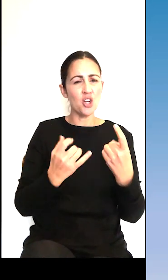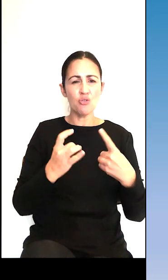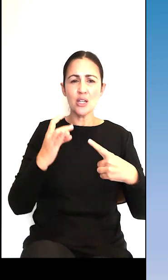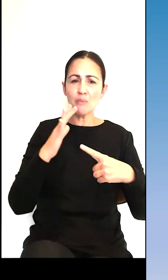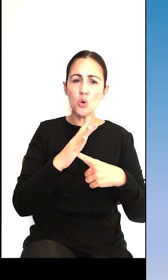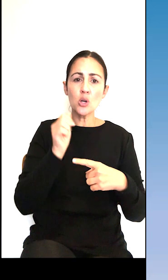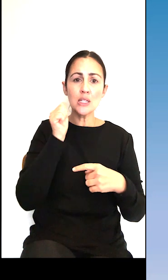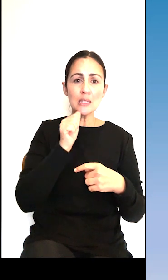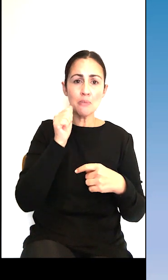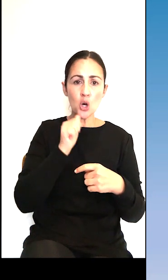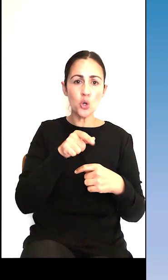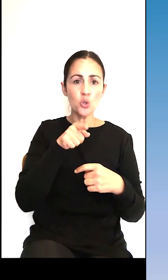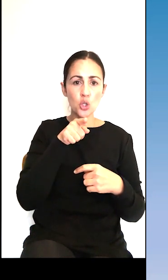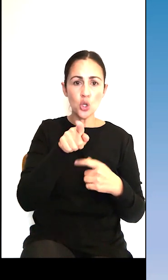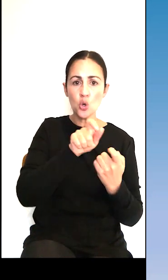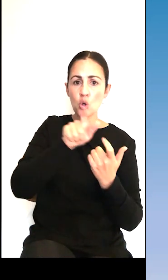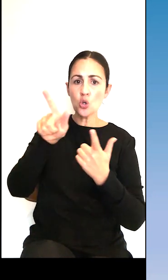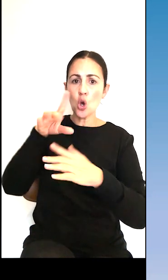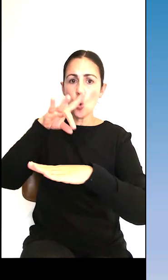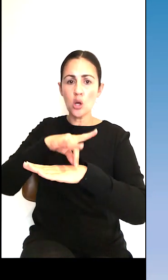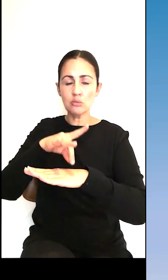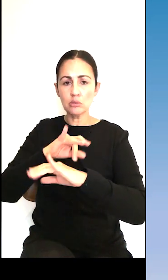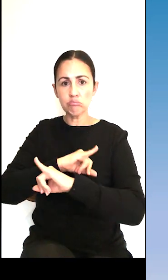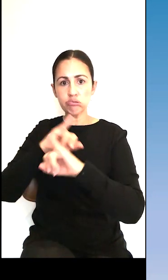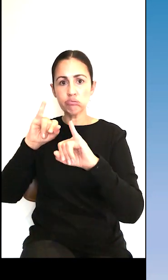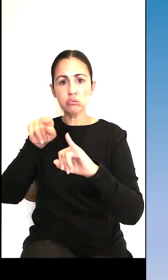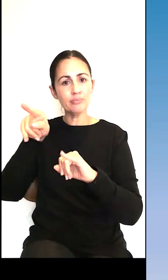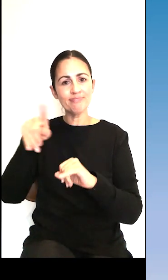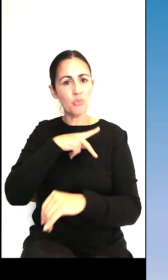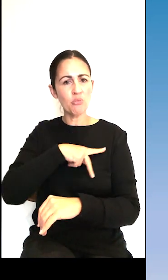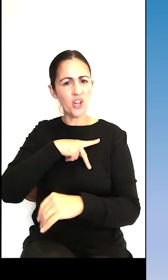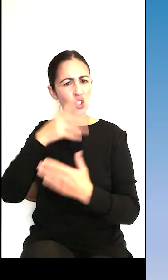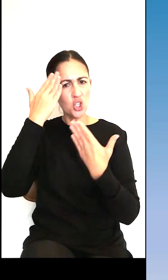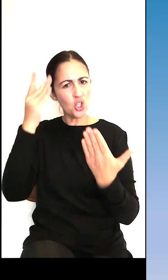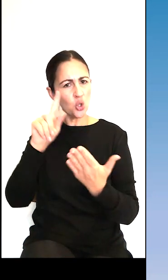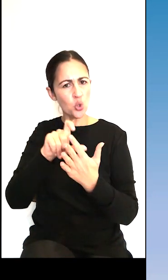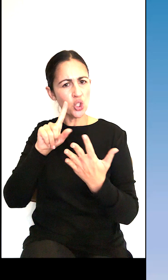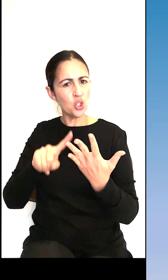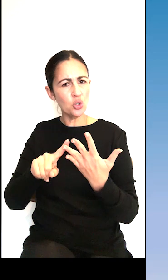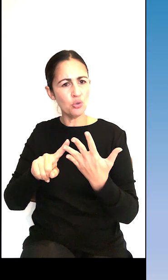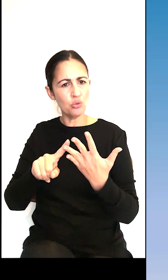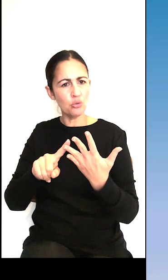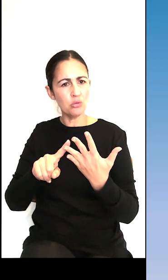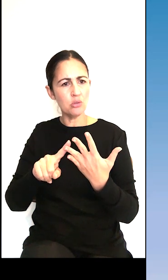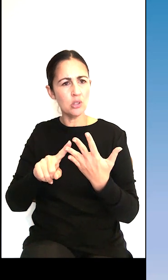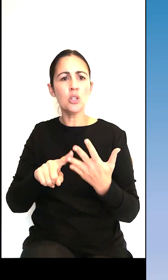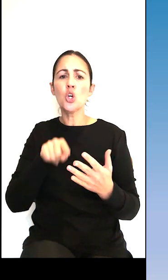you've spent all that time completing them, because they may have to be referred to very quickly when making decisions,